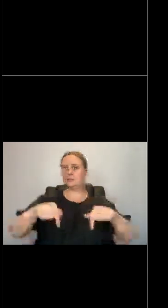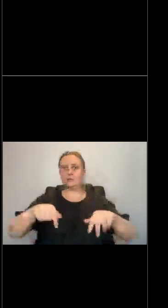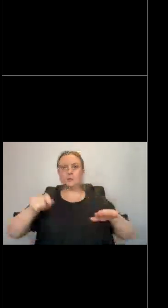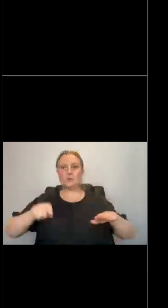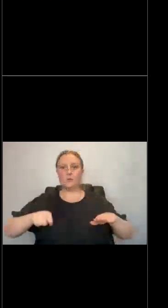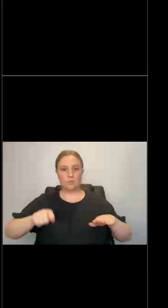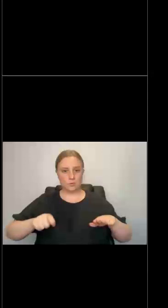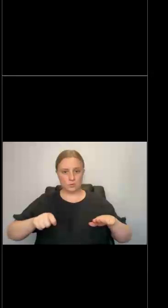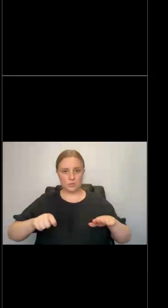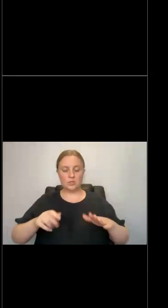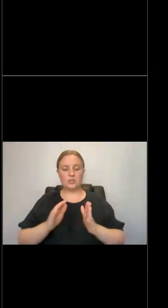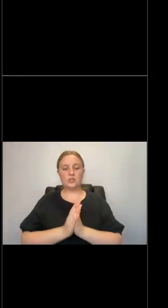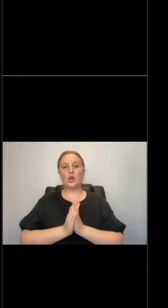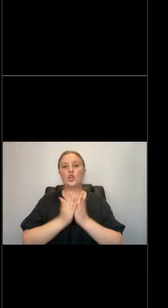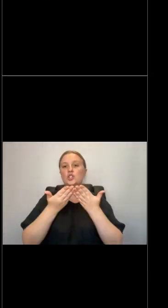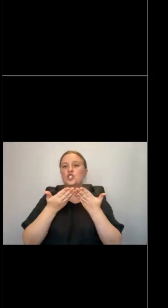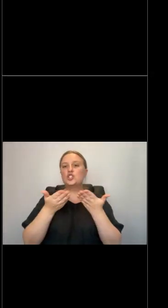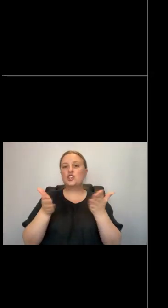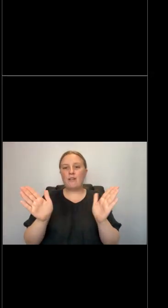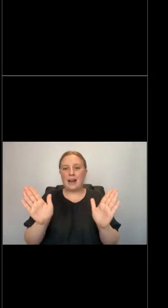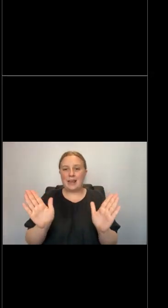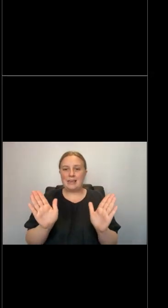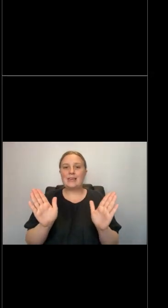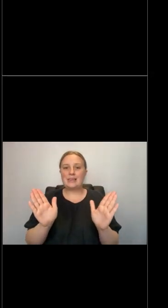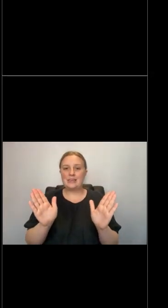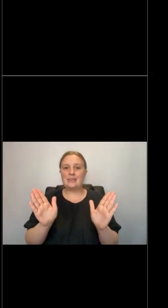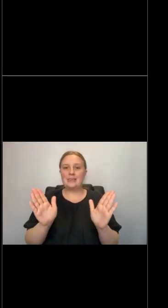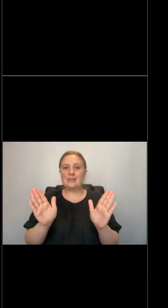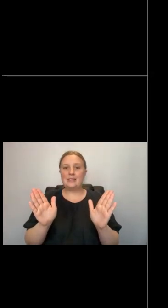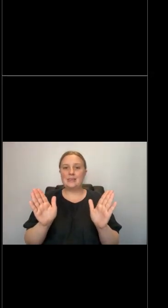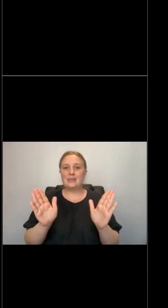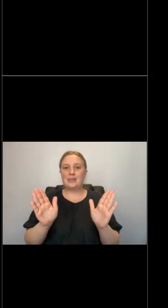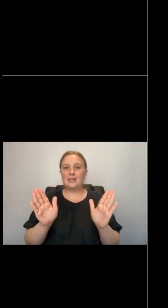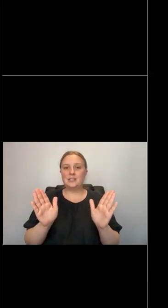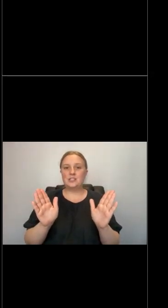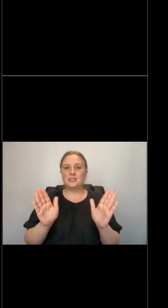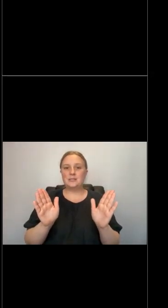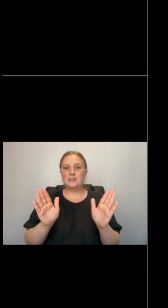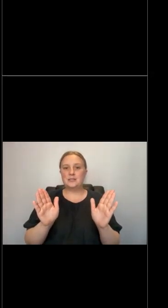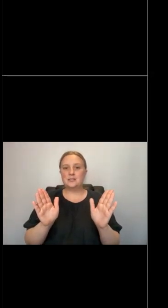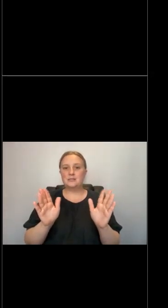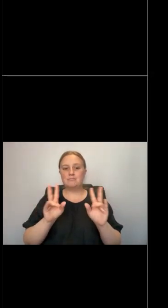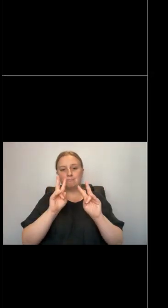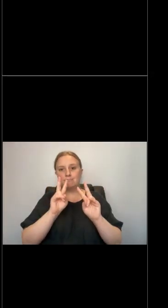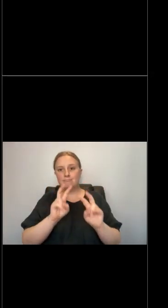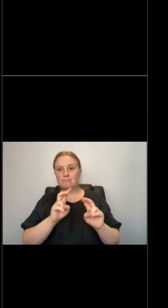So namely that it's just an inquiry into whether or not they committed the offense.